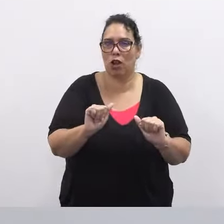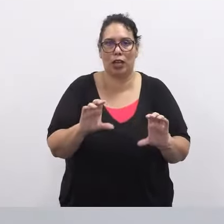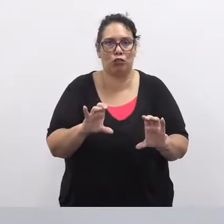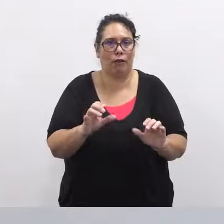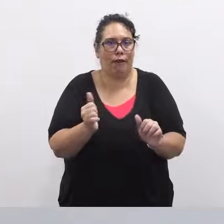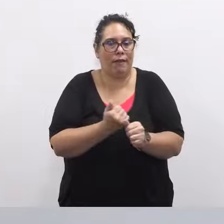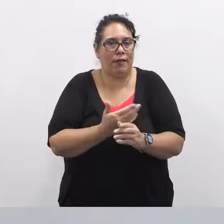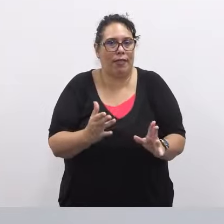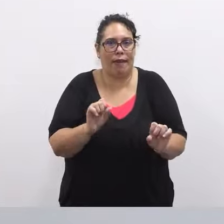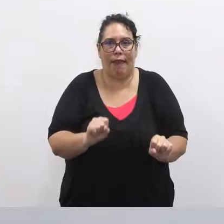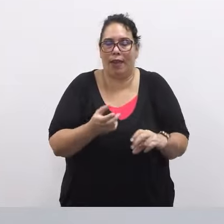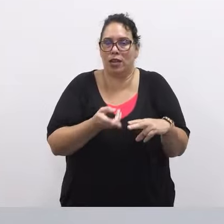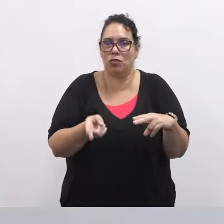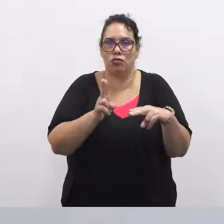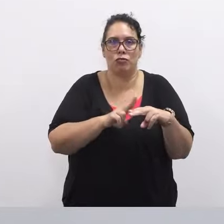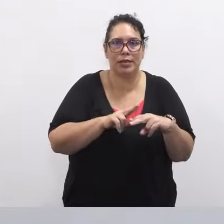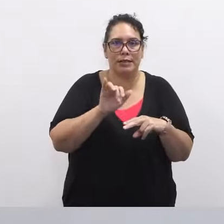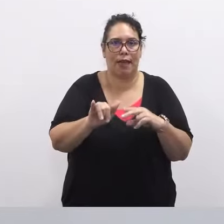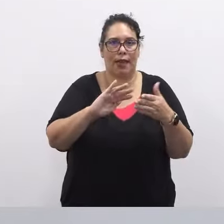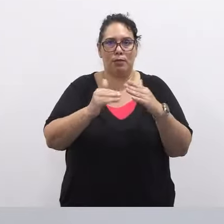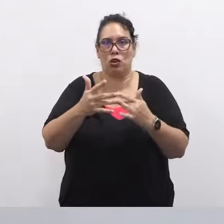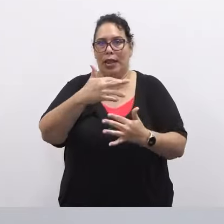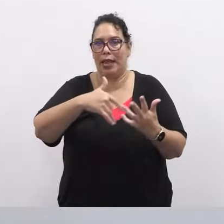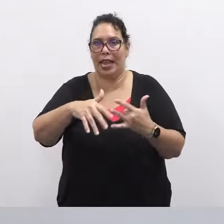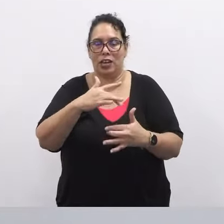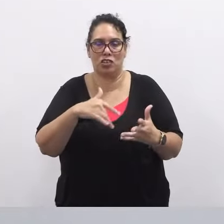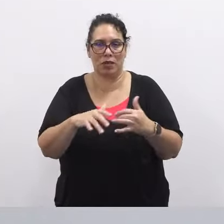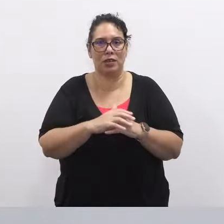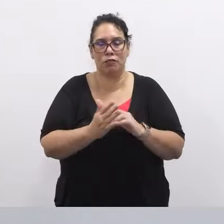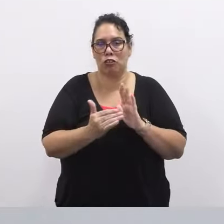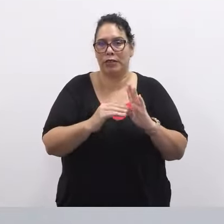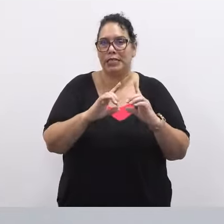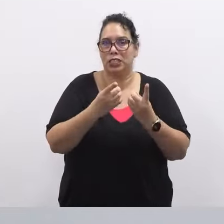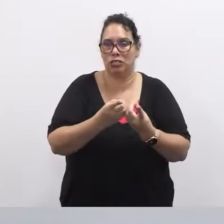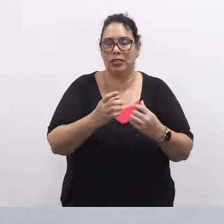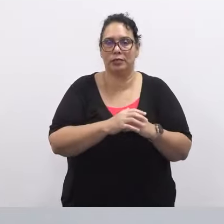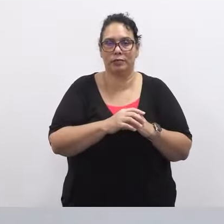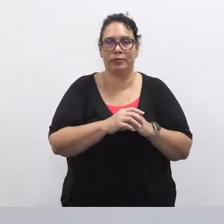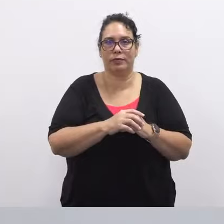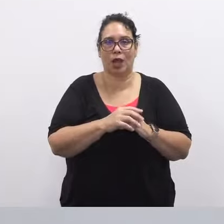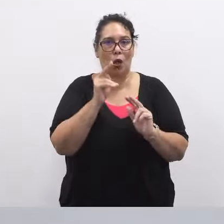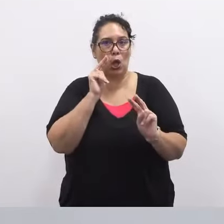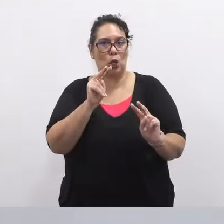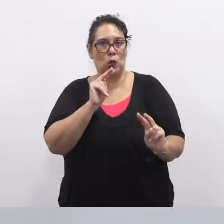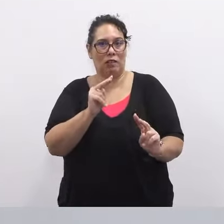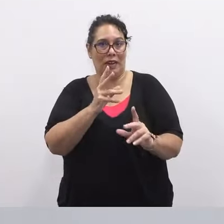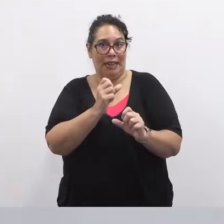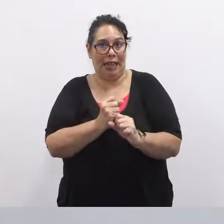to increase that engagement when it came to redistricting. And we look forward to getting their feedback.